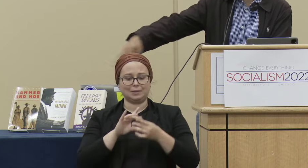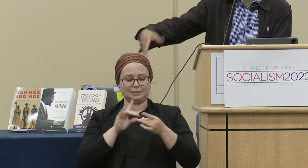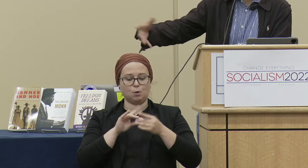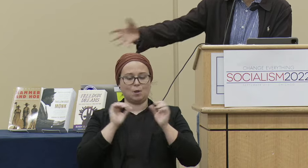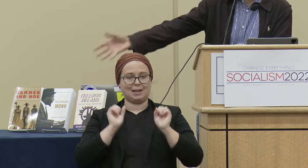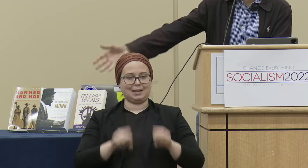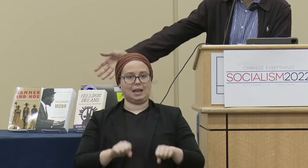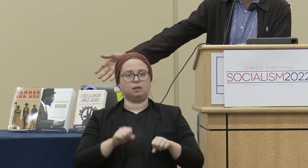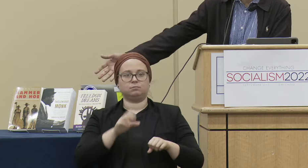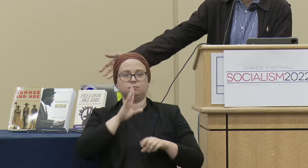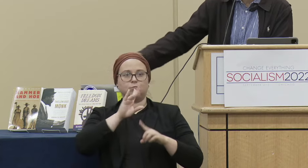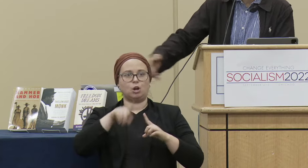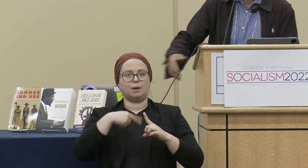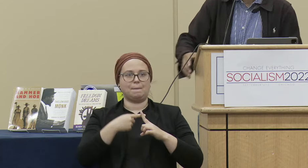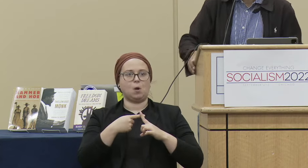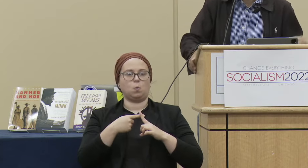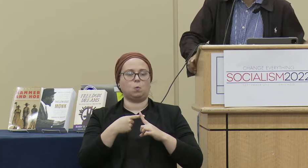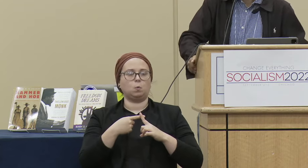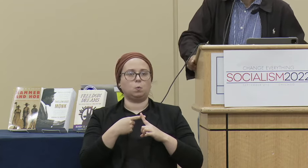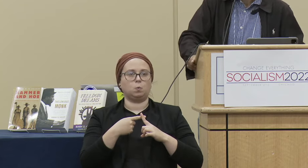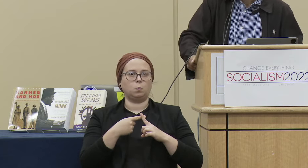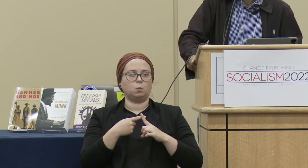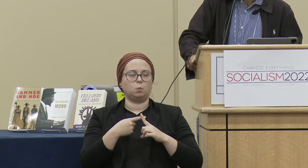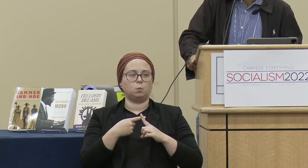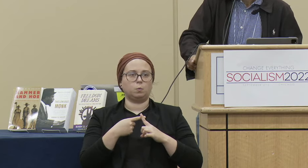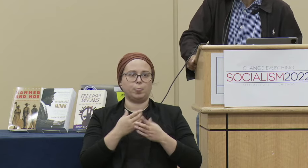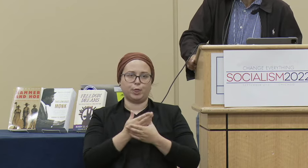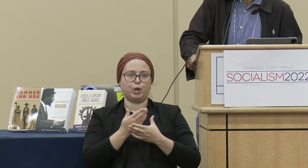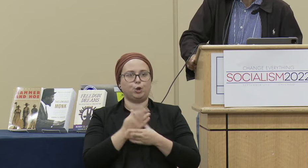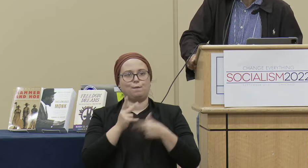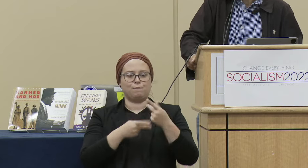mine. And when I say that -- I say this -- get the new version